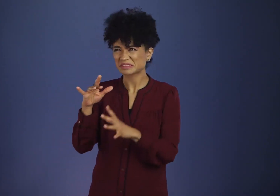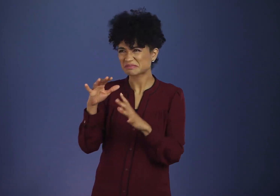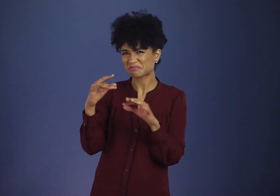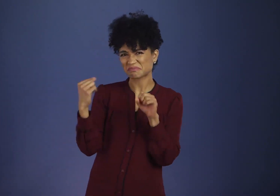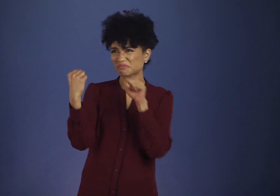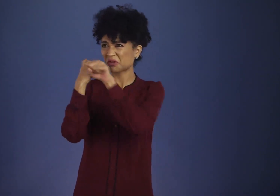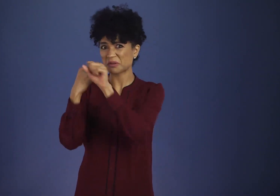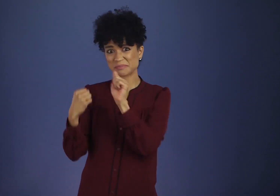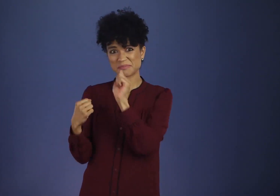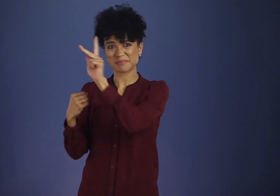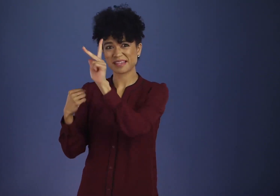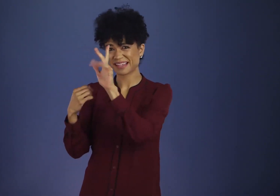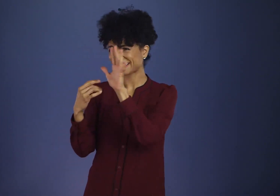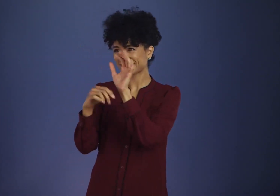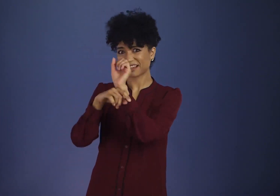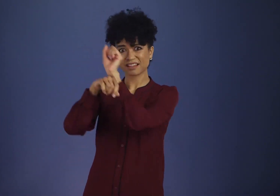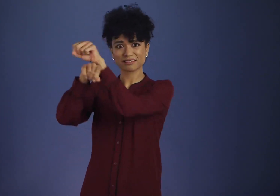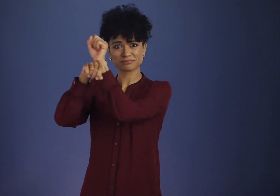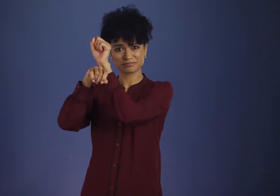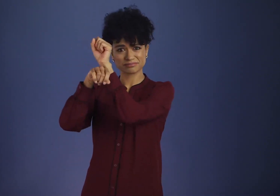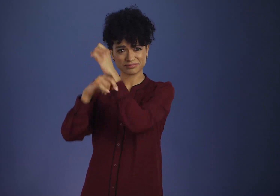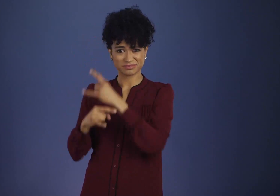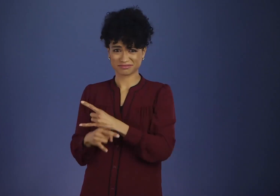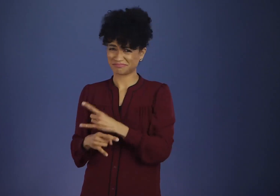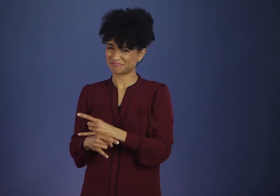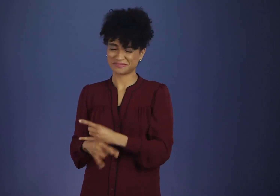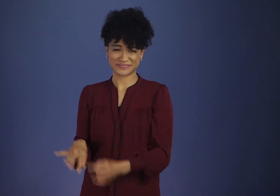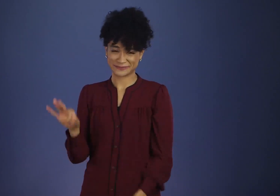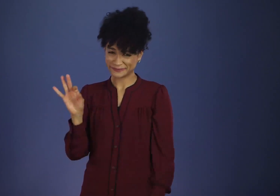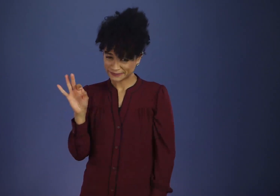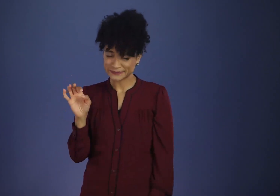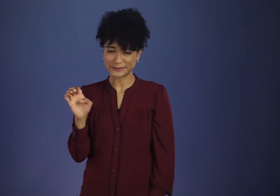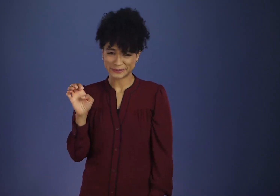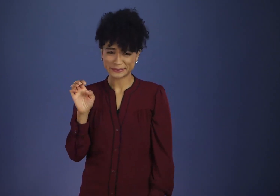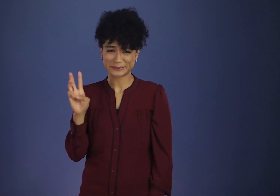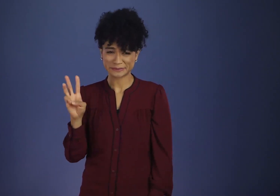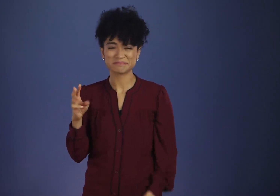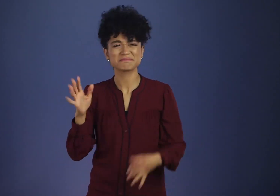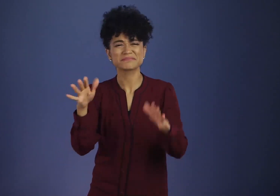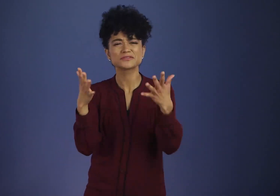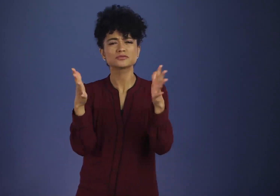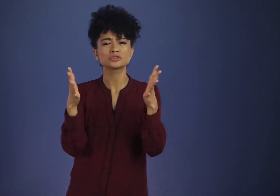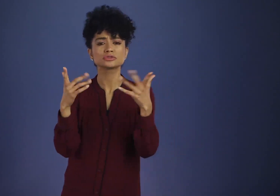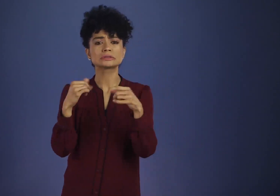Few indeed were those who, so assailed, had ever won through in single-handed combat.